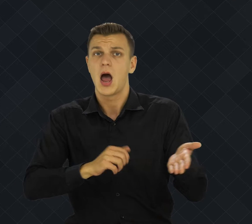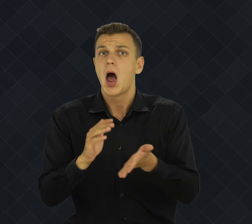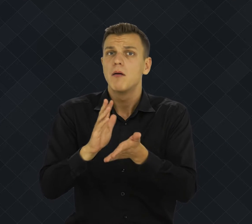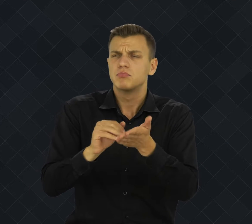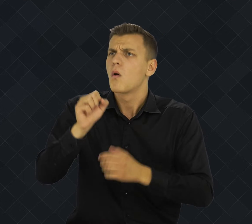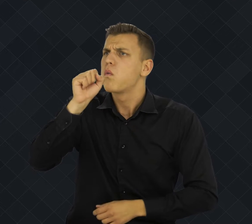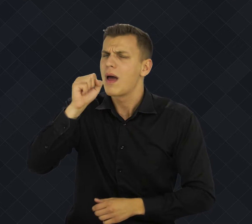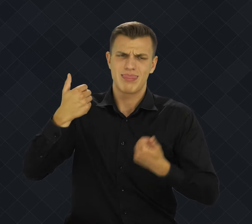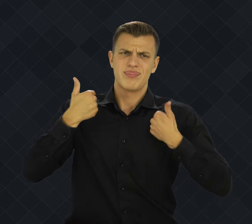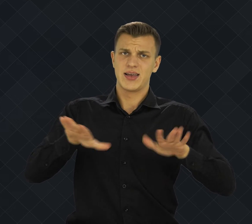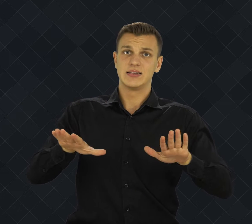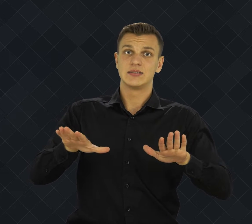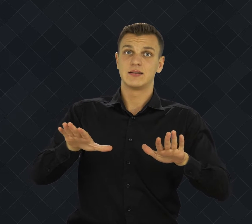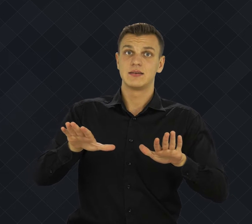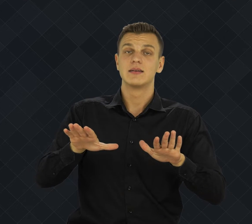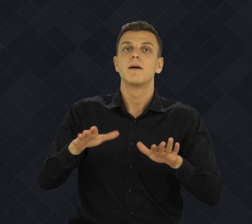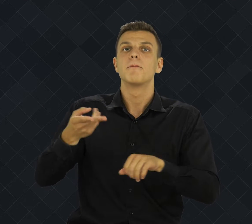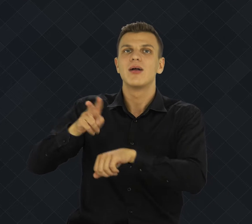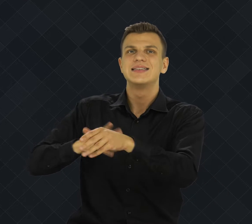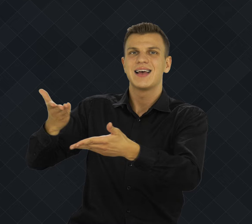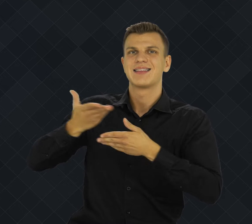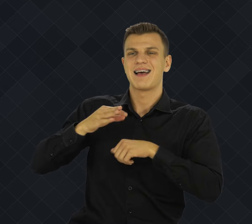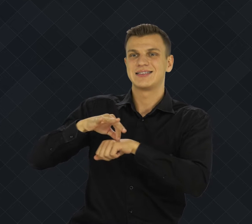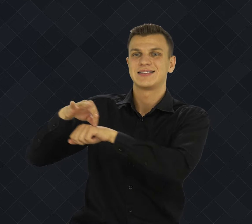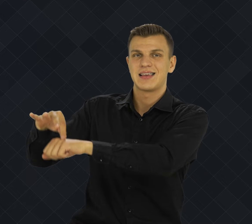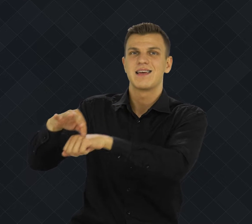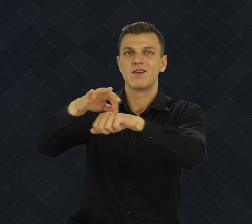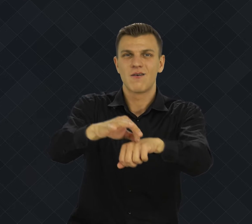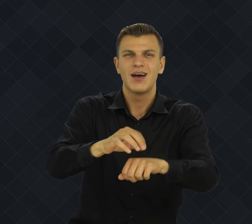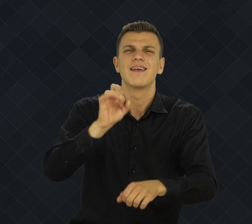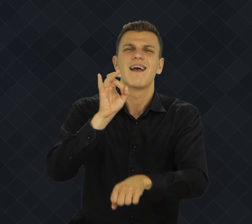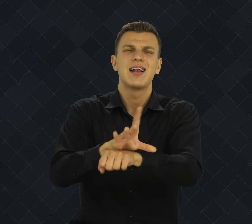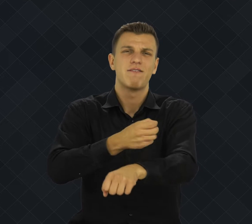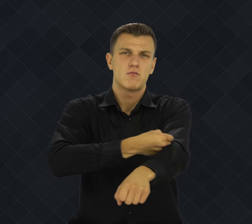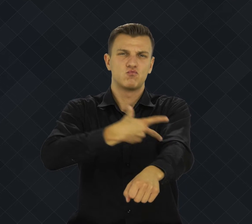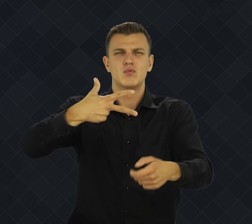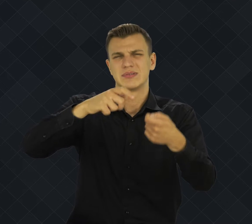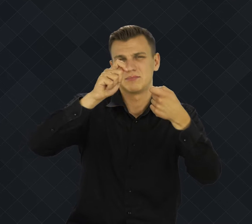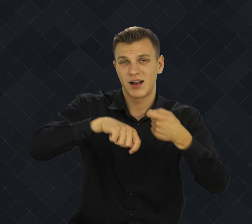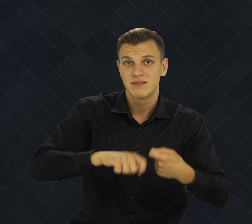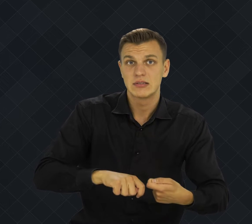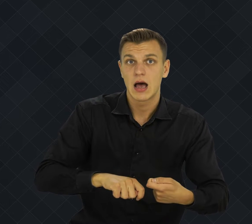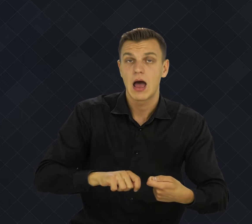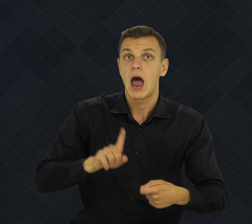If you don't blow into a breathalyzer, you will be referred for a blood test,